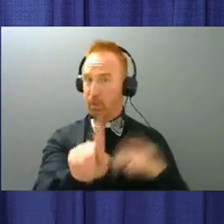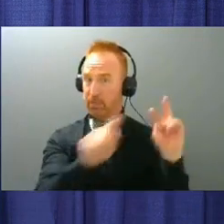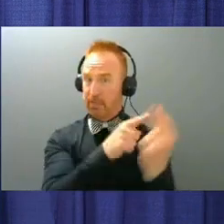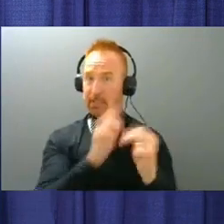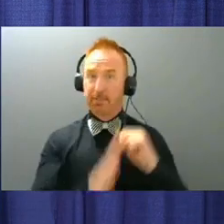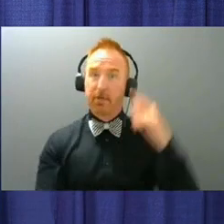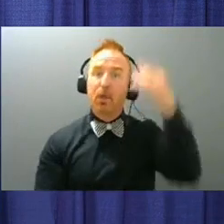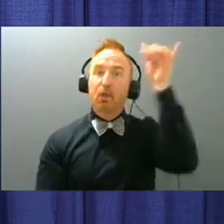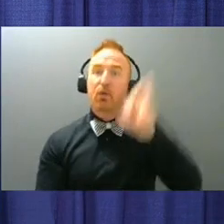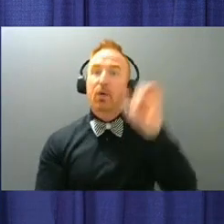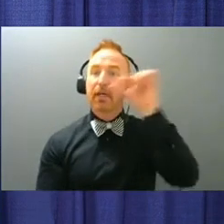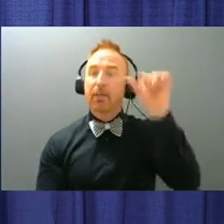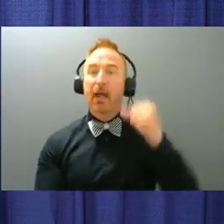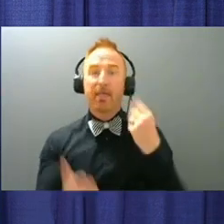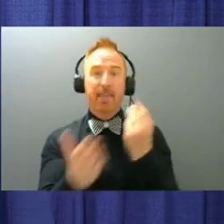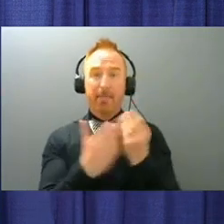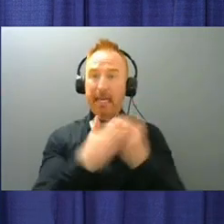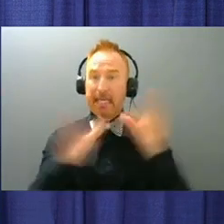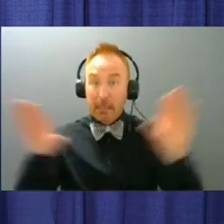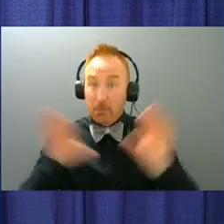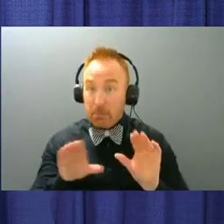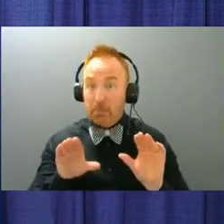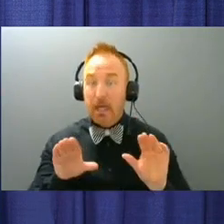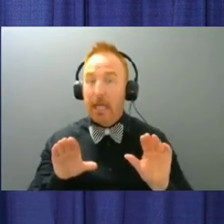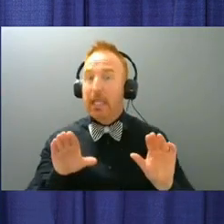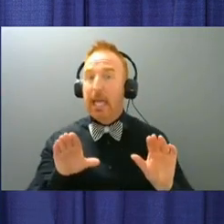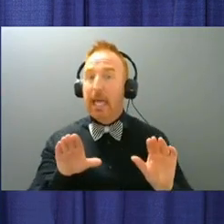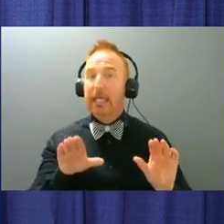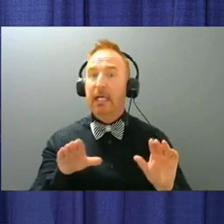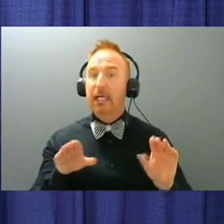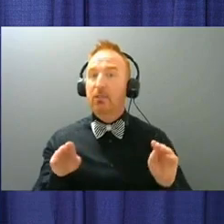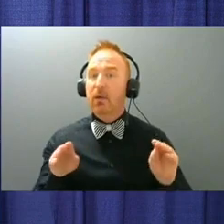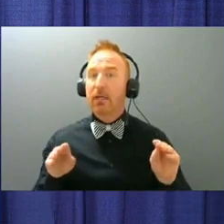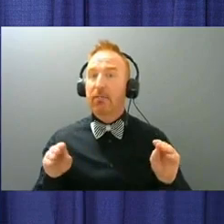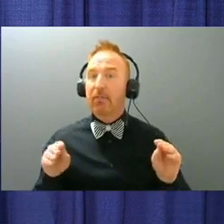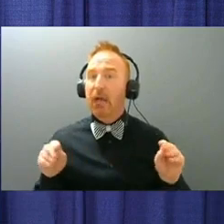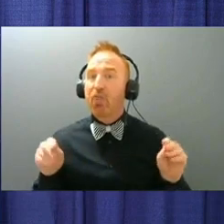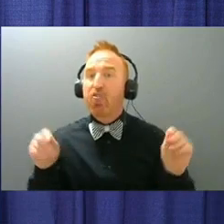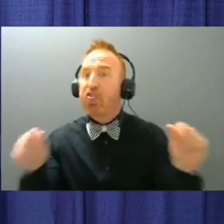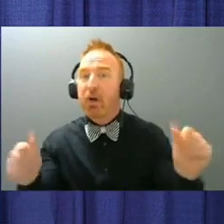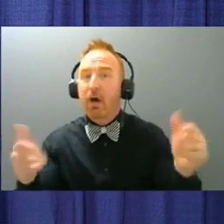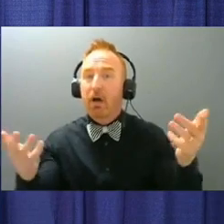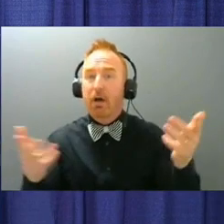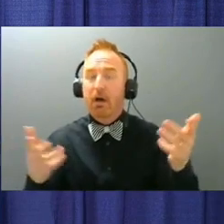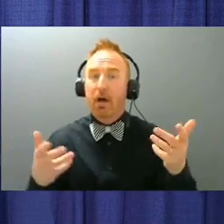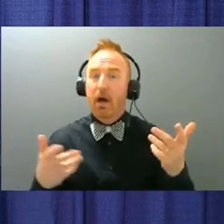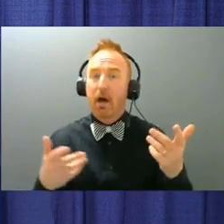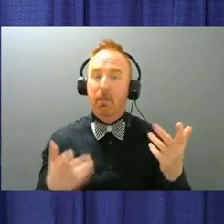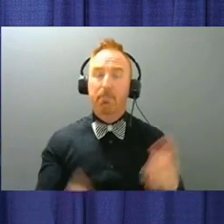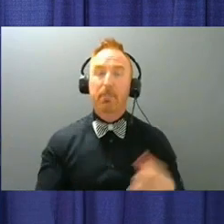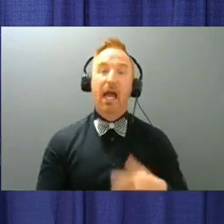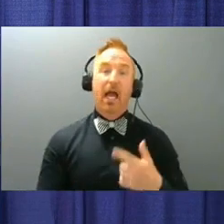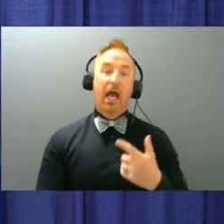government in terms of where this money would be needed and what do you plan to spend it on?